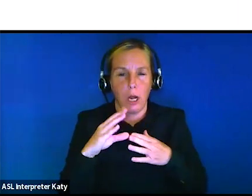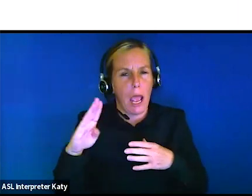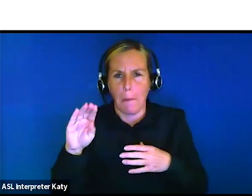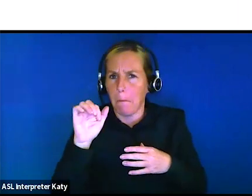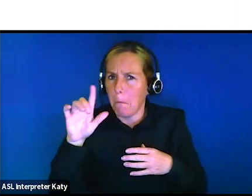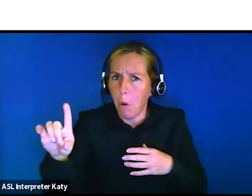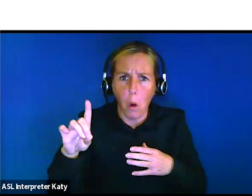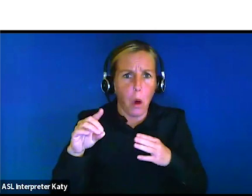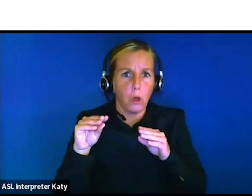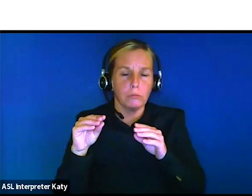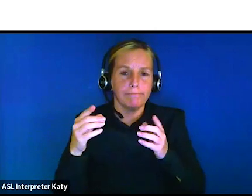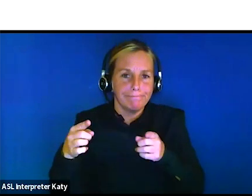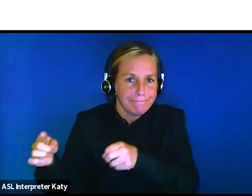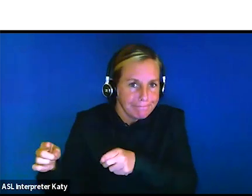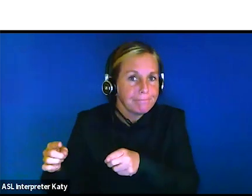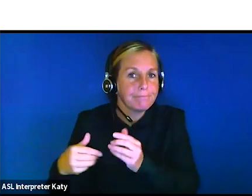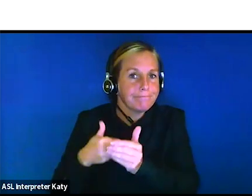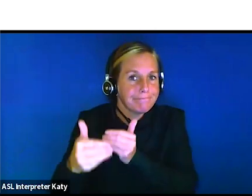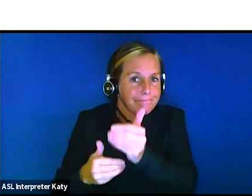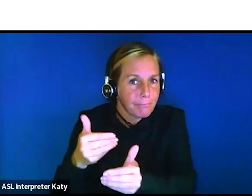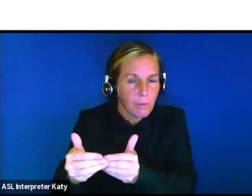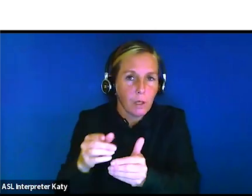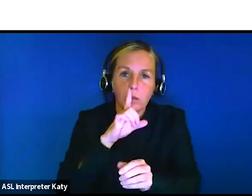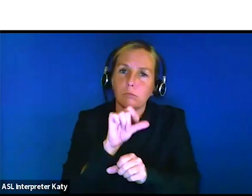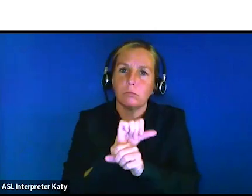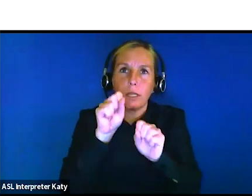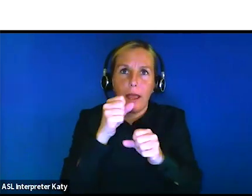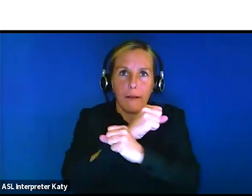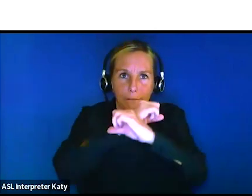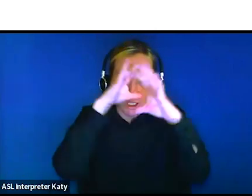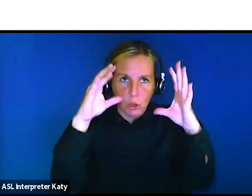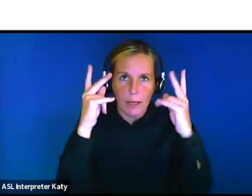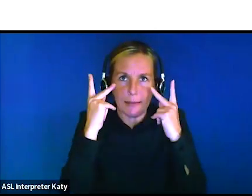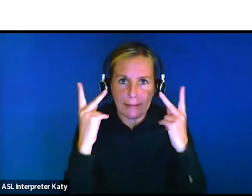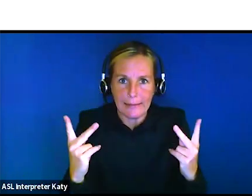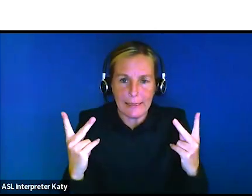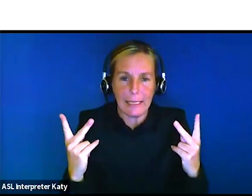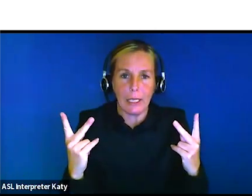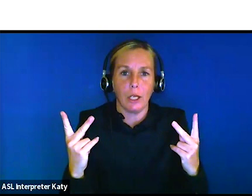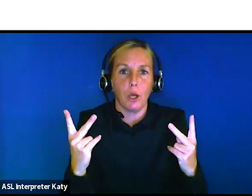to really visualize and really get to see what we know is possible.